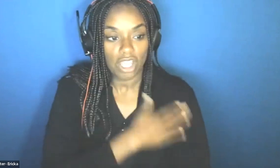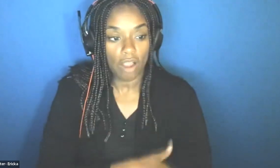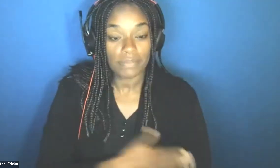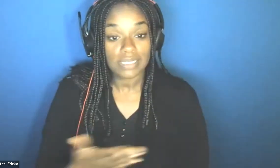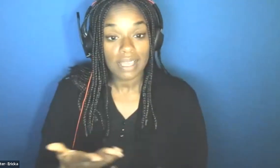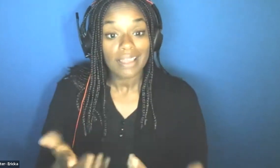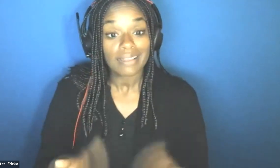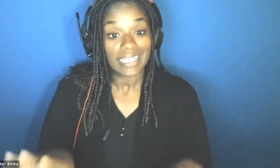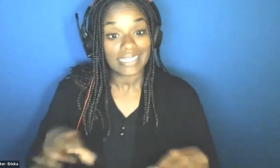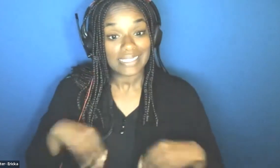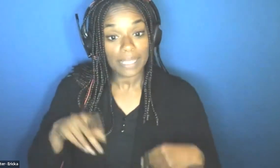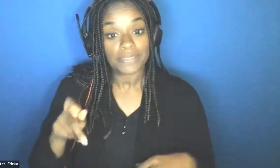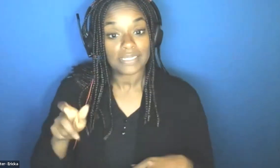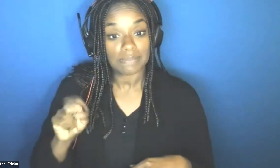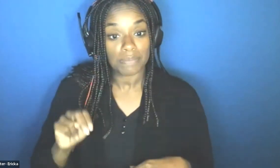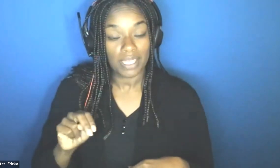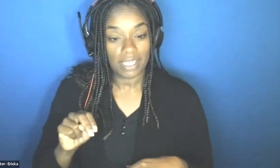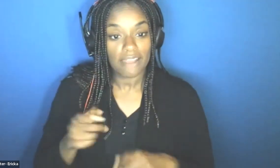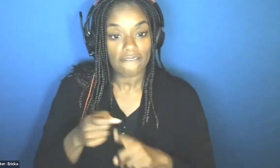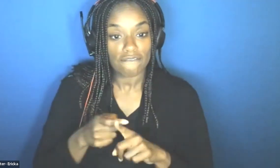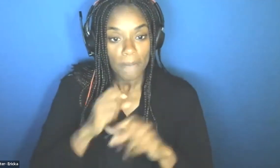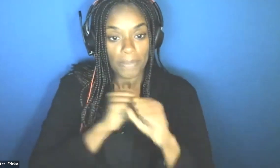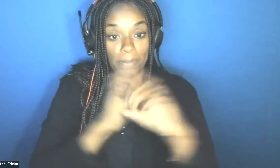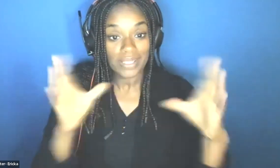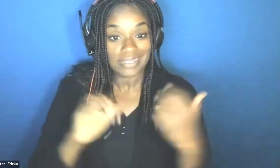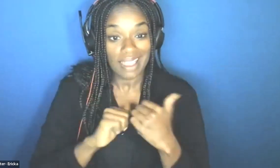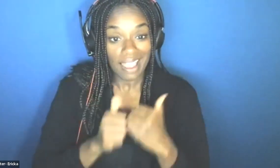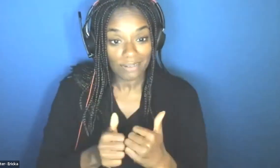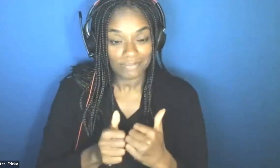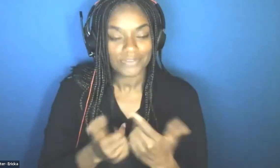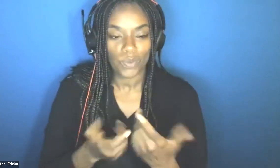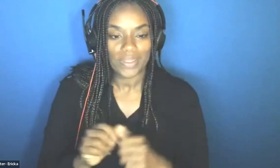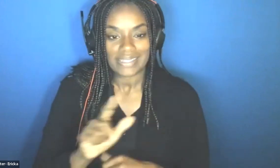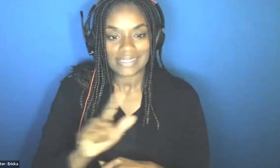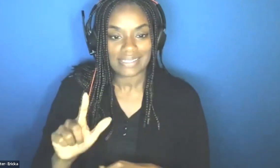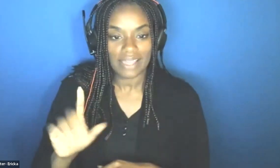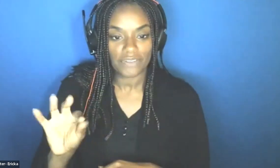And interestingly, reverend Wilkie was born without arms.